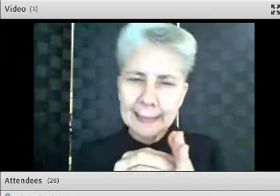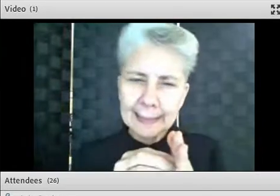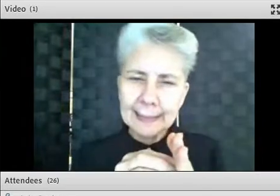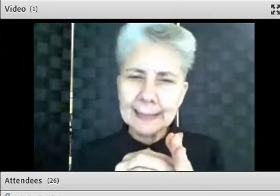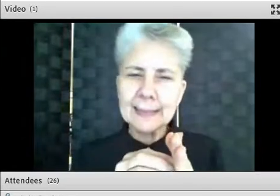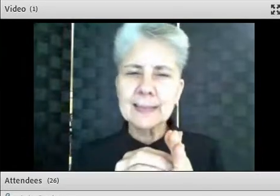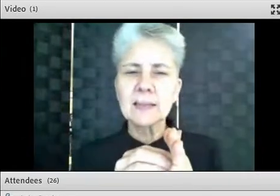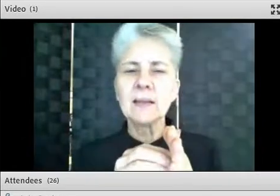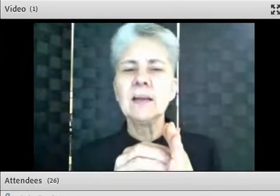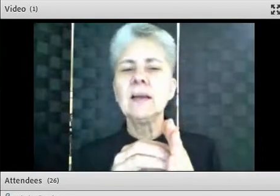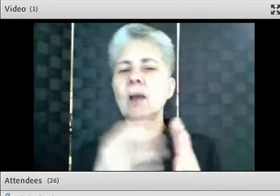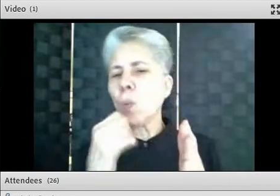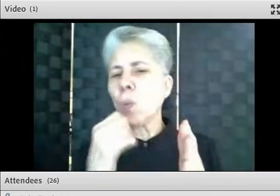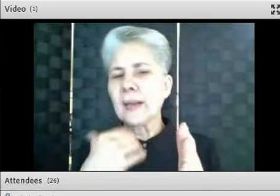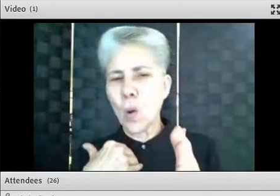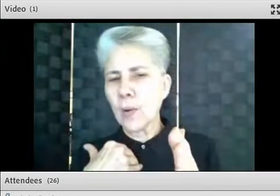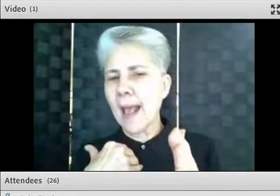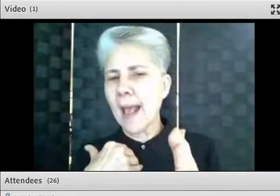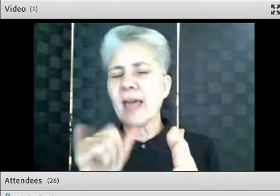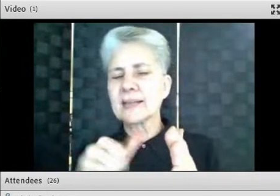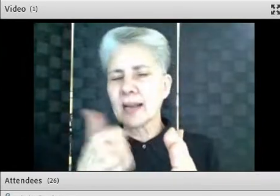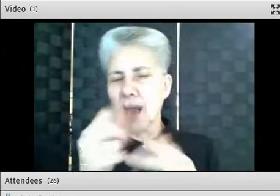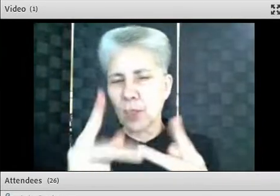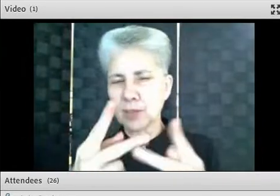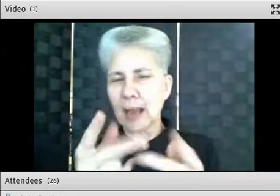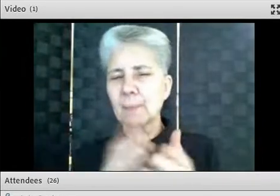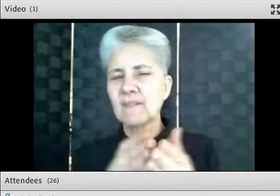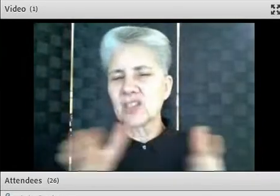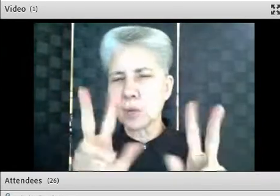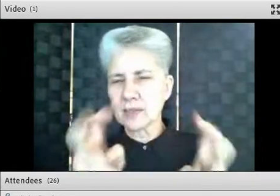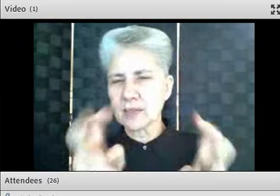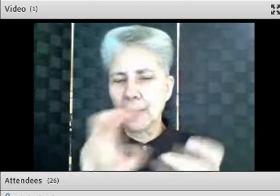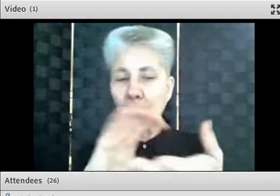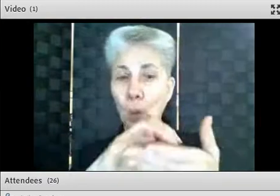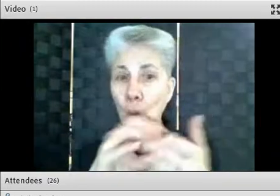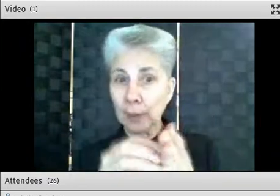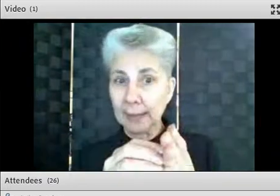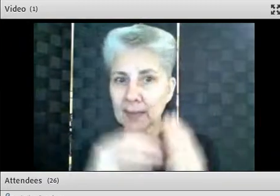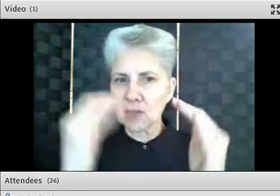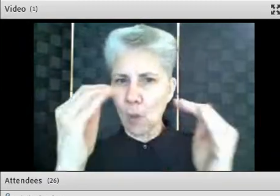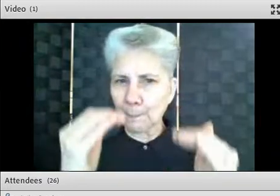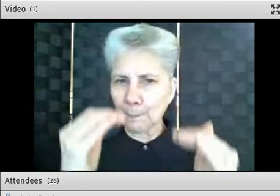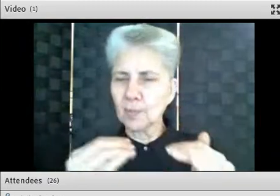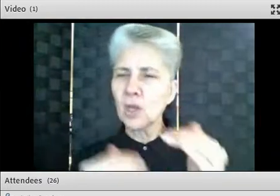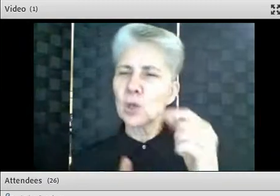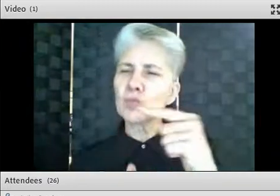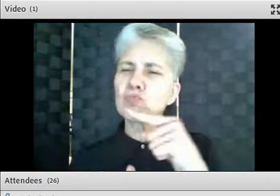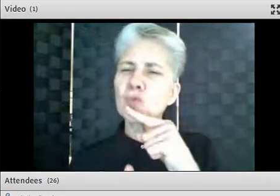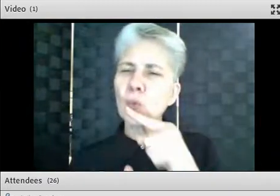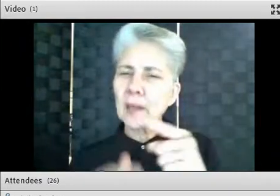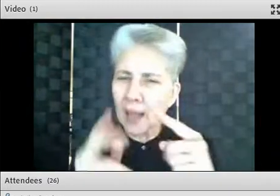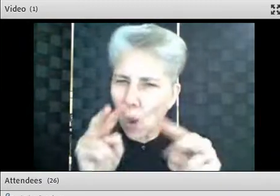so cookies, we go back out. We don't have that indentation. That's another kind of more general topic, et cetera, et cetera, so you want to really pay